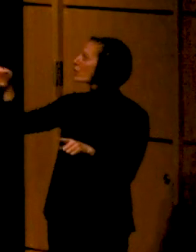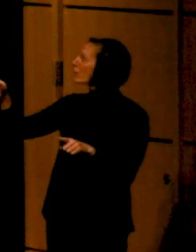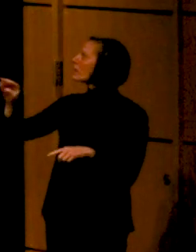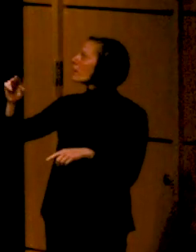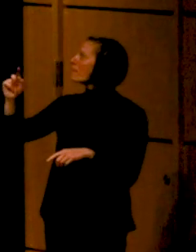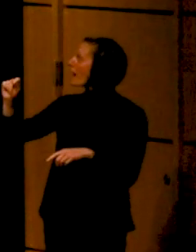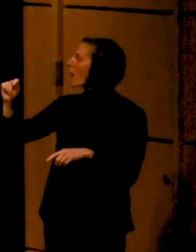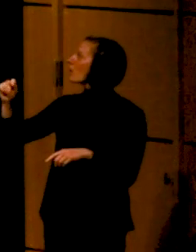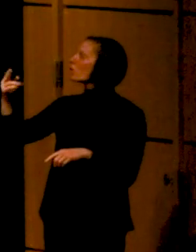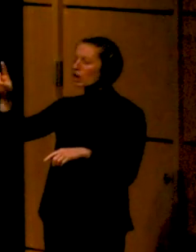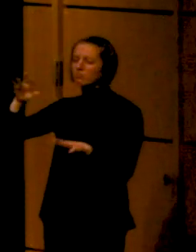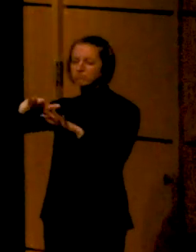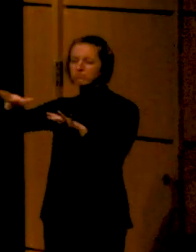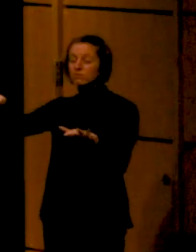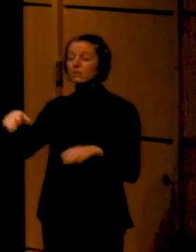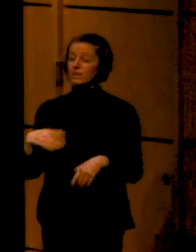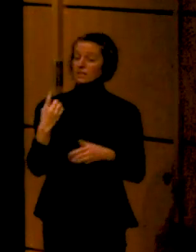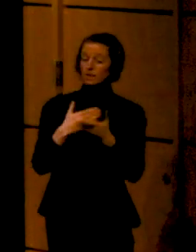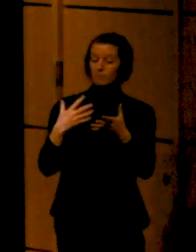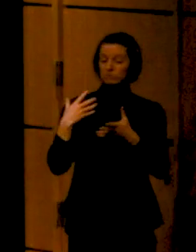In other stories, it's male.